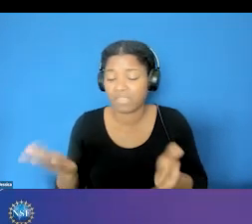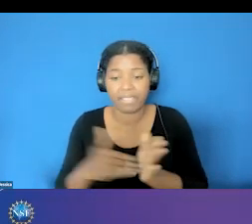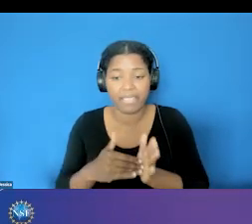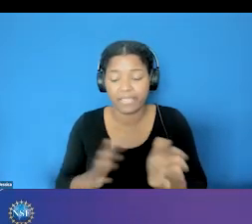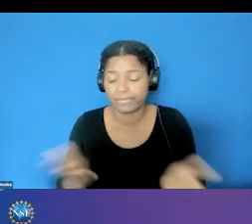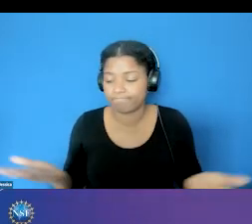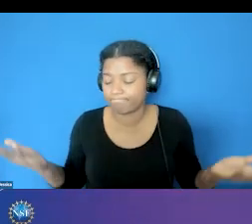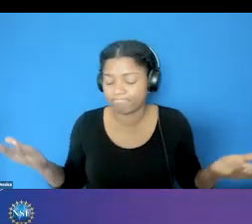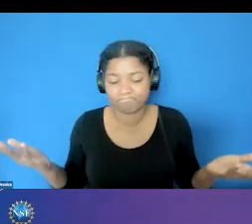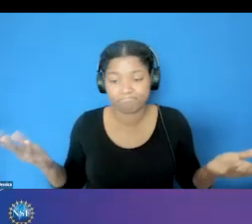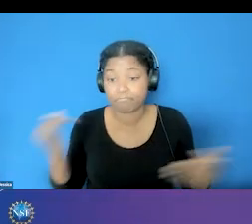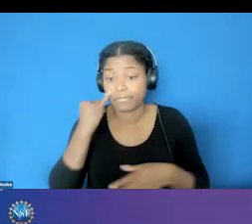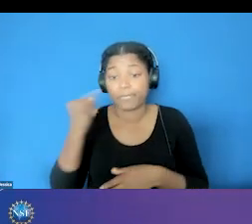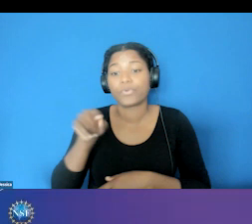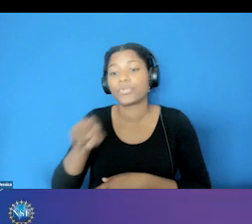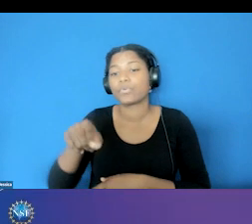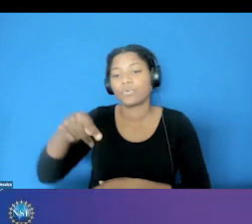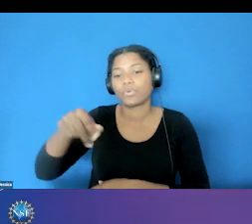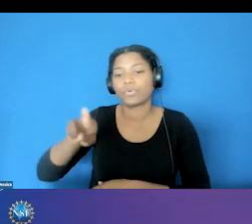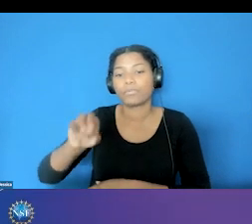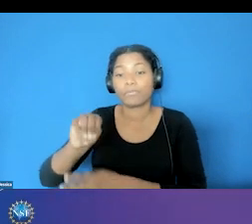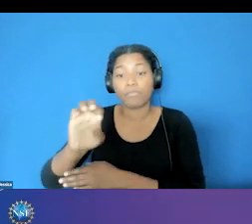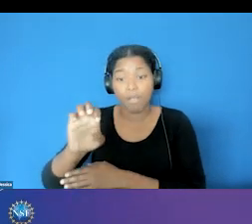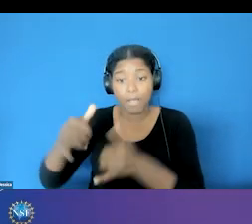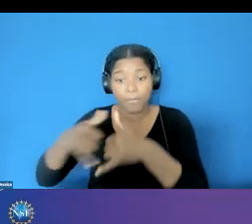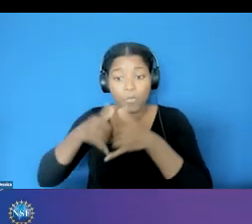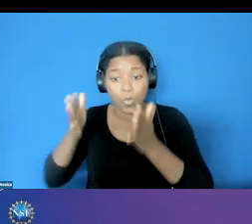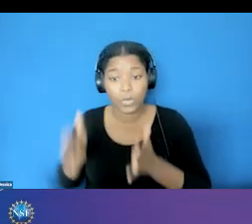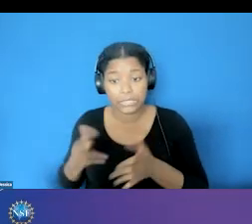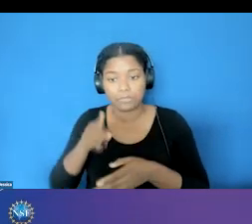And again, if you're a prime awardee and you're submitting the proposal,